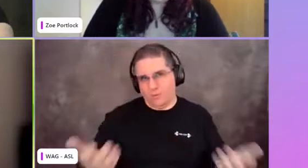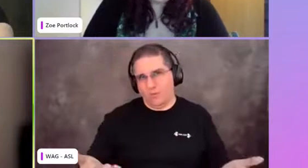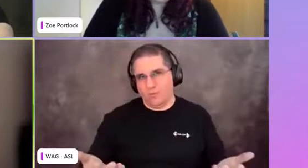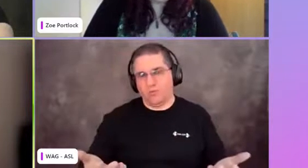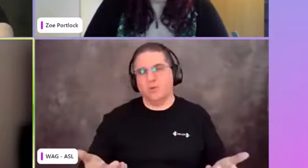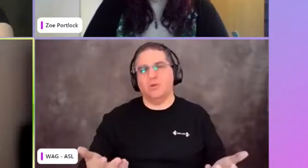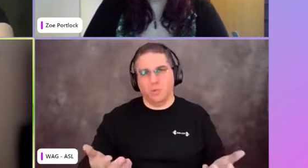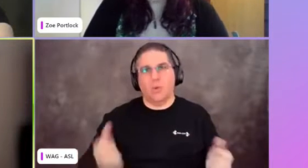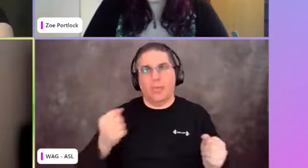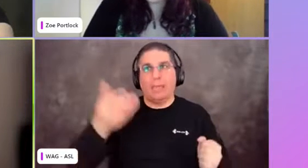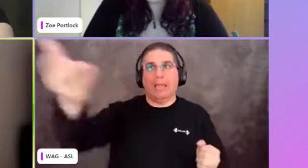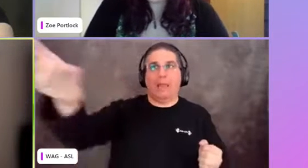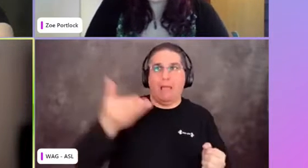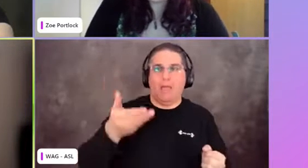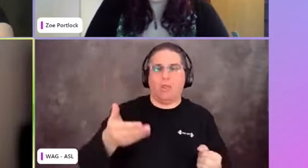things earlier on. They just